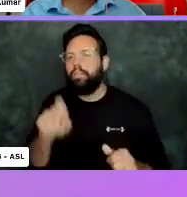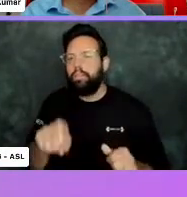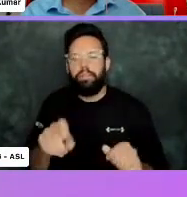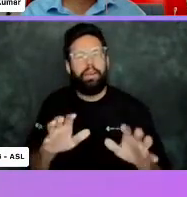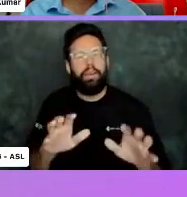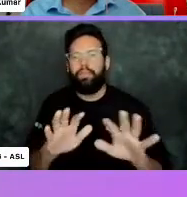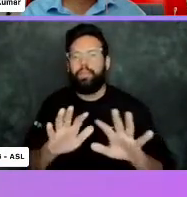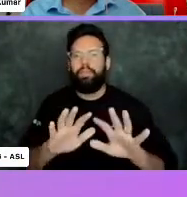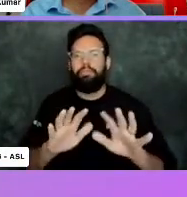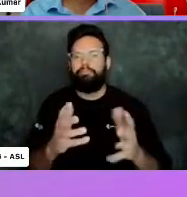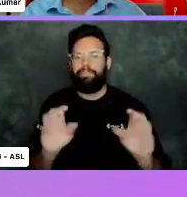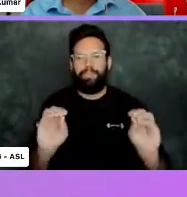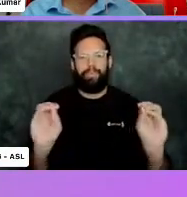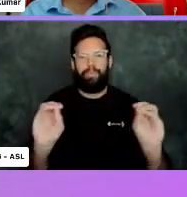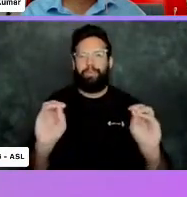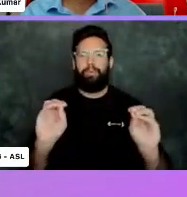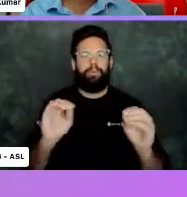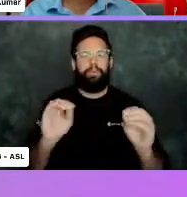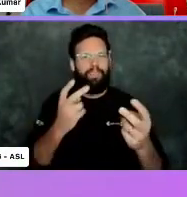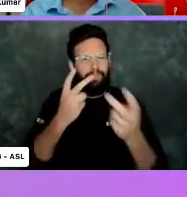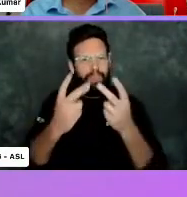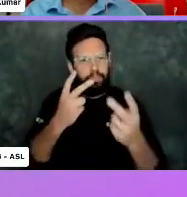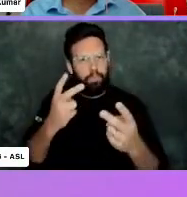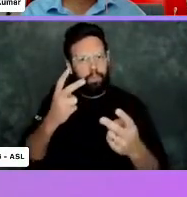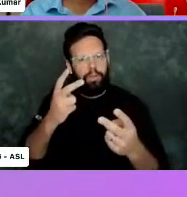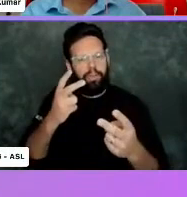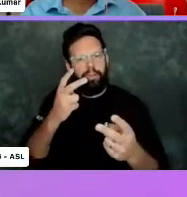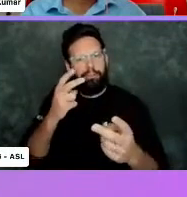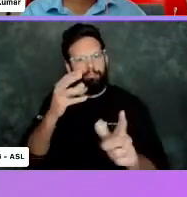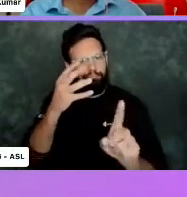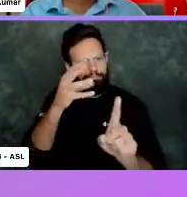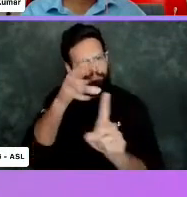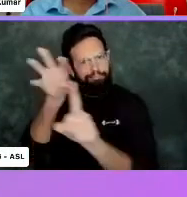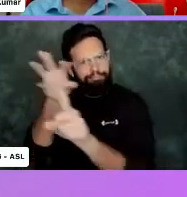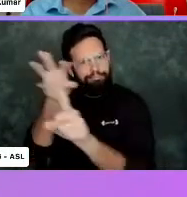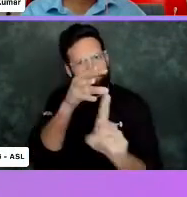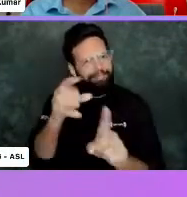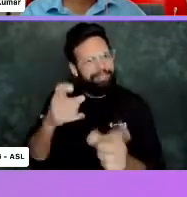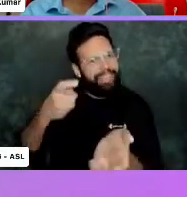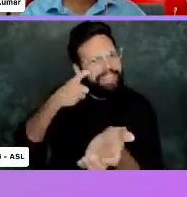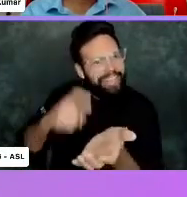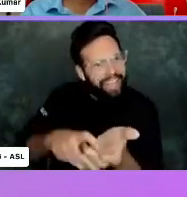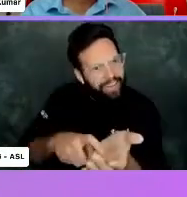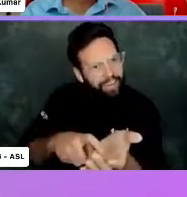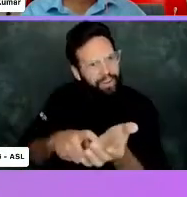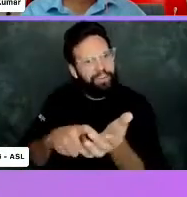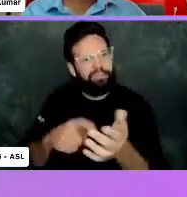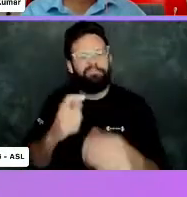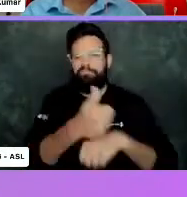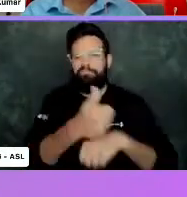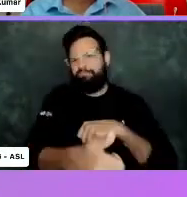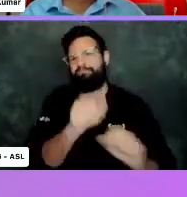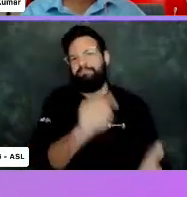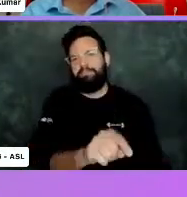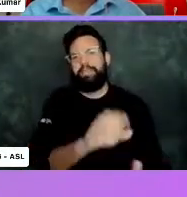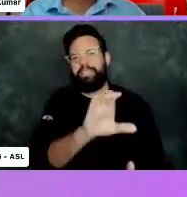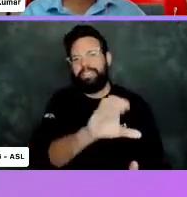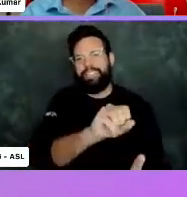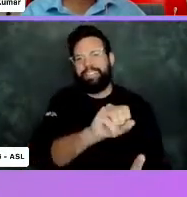And that was done through this pesky couple lines of CSS. And that is suppressing the outline on any anchors that receive focus.